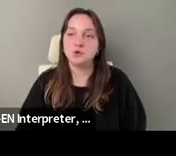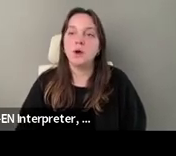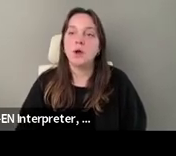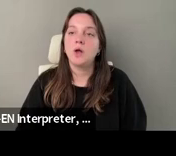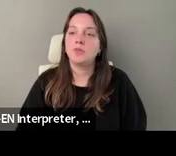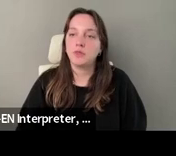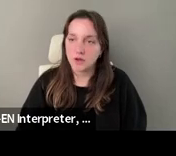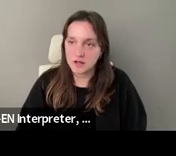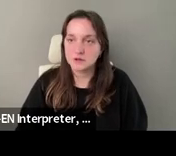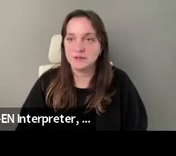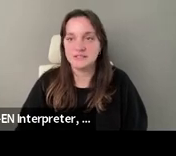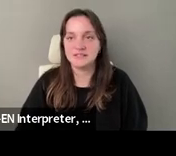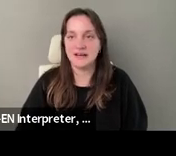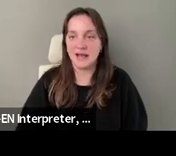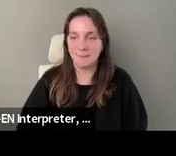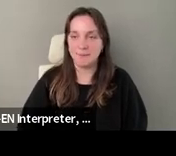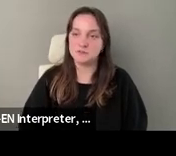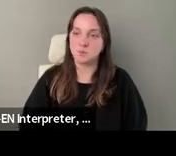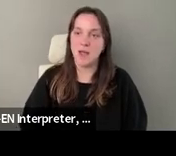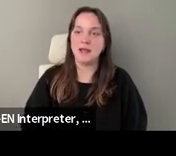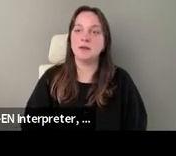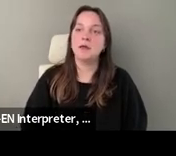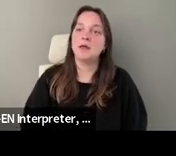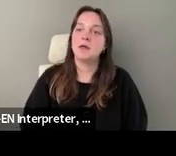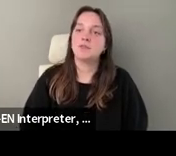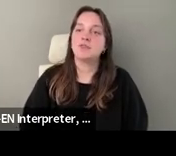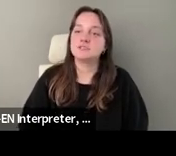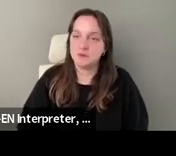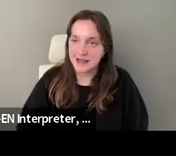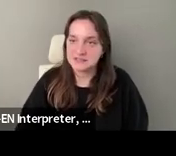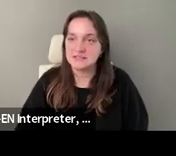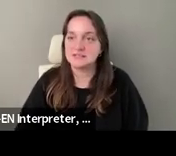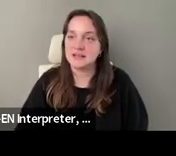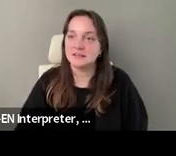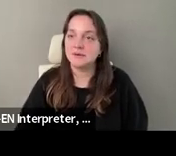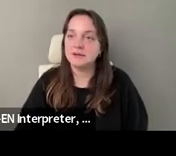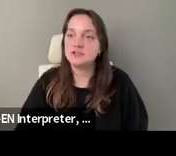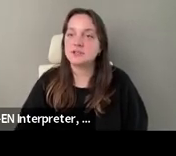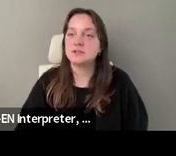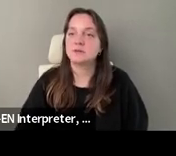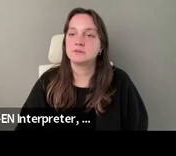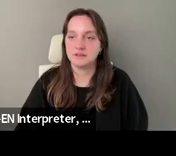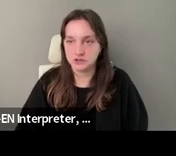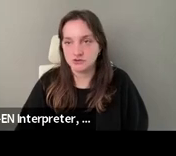consequences that happens when there's no access to sign language. Deaf children lose